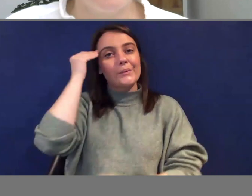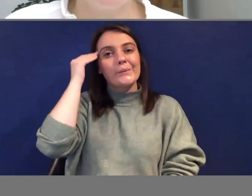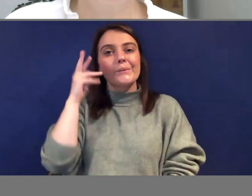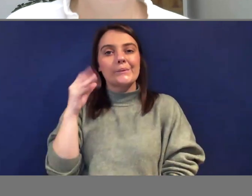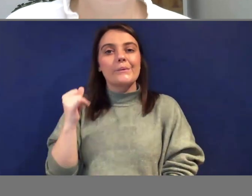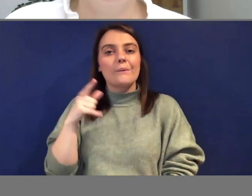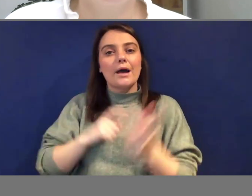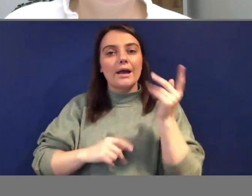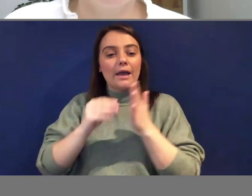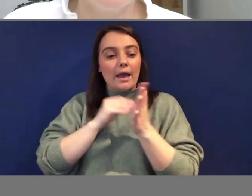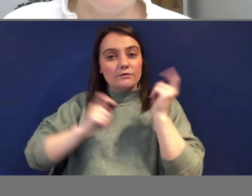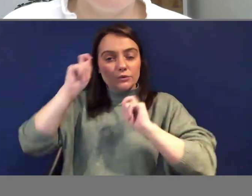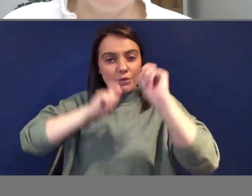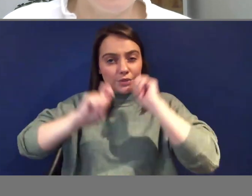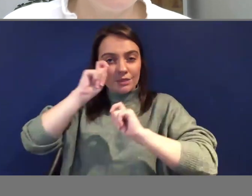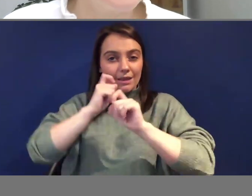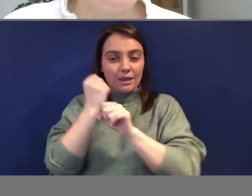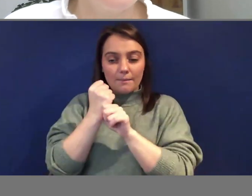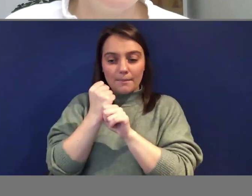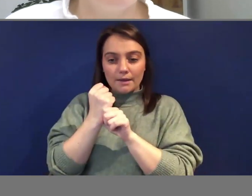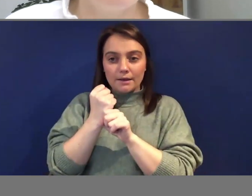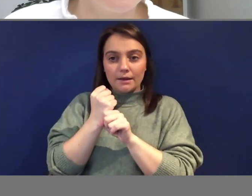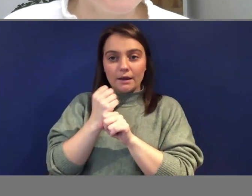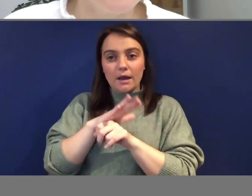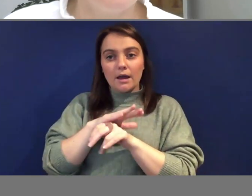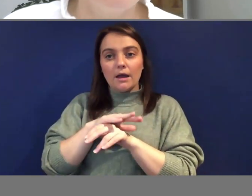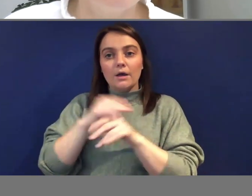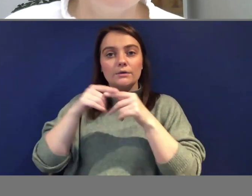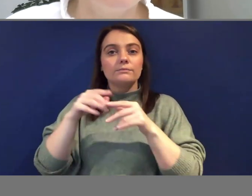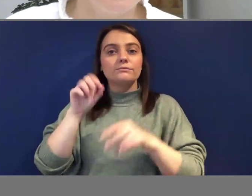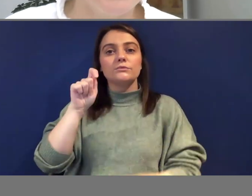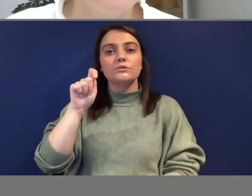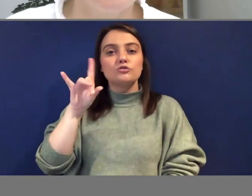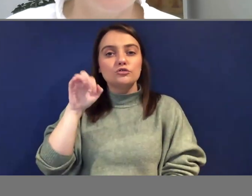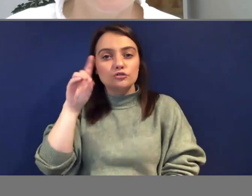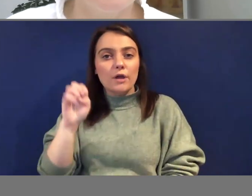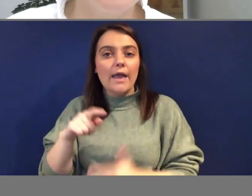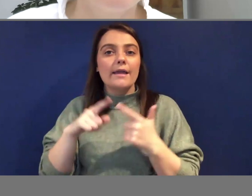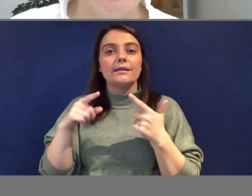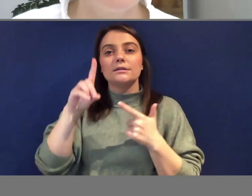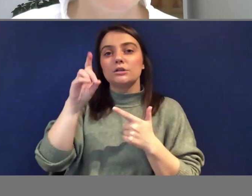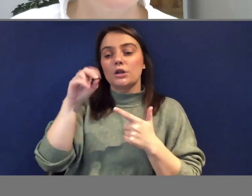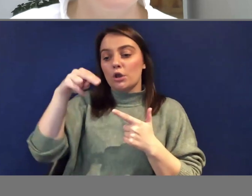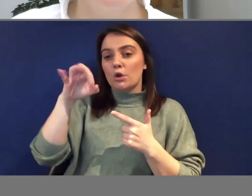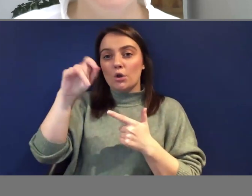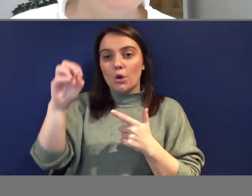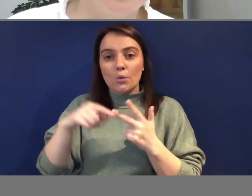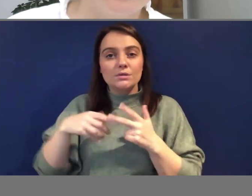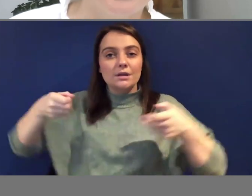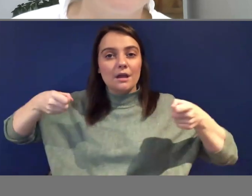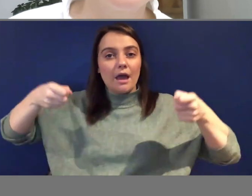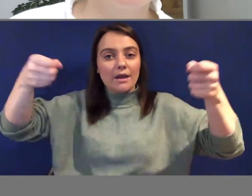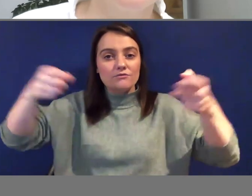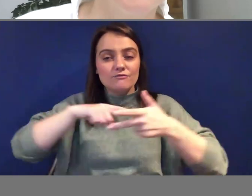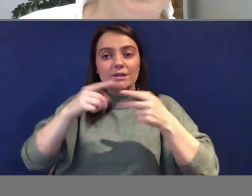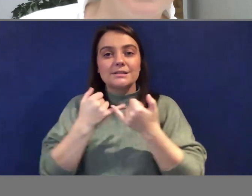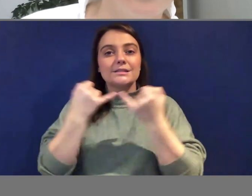about nosings treads treads goings hand rails distance between hand rails all of those things